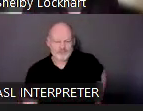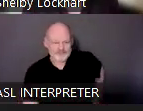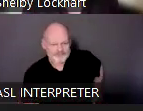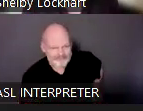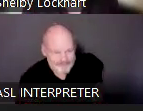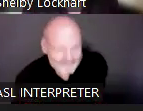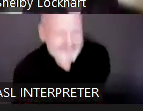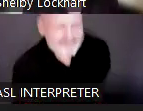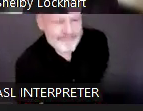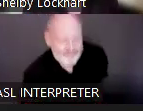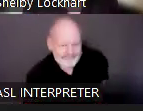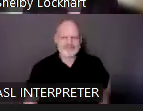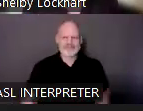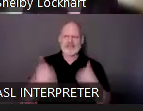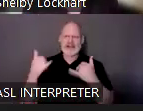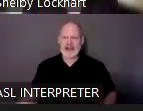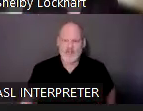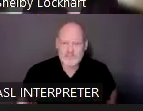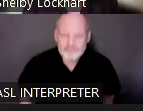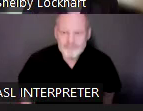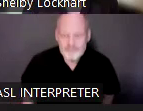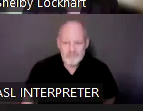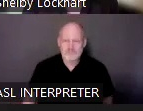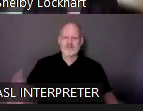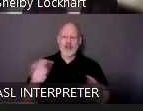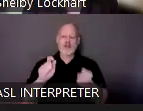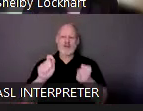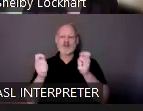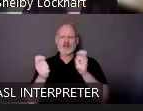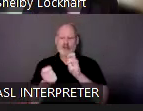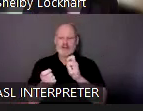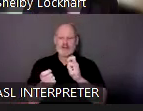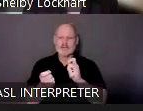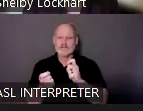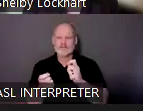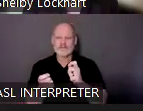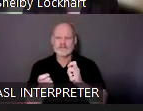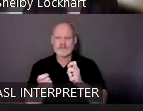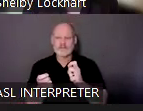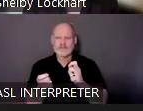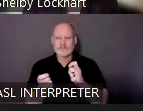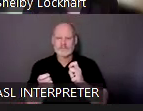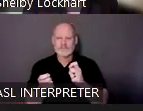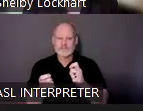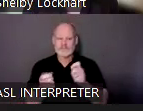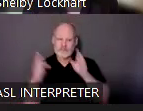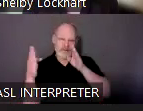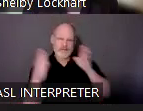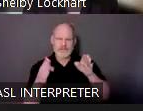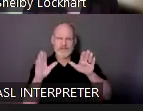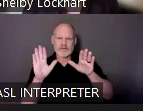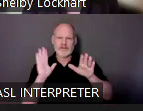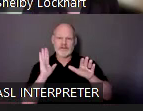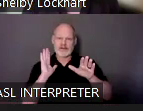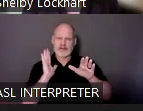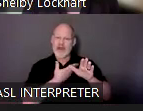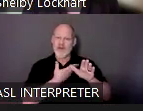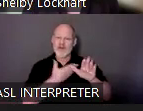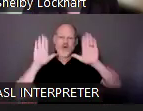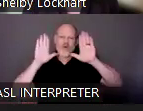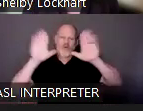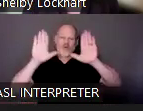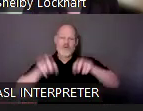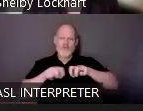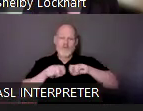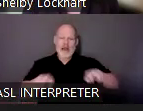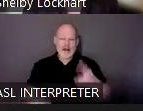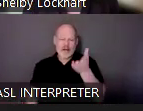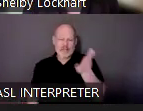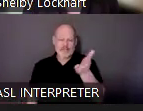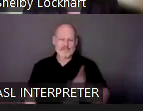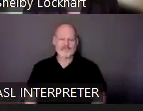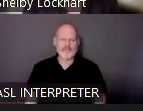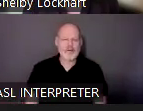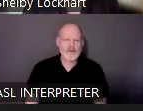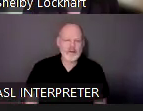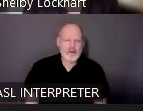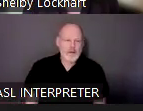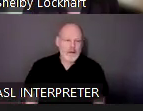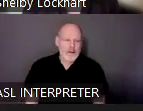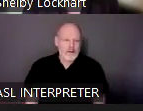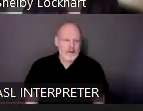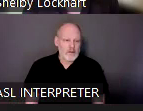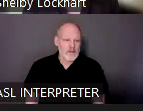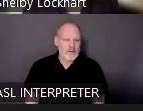with that I would like to shift over to our wonderful panel and I'm so pleased